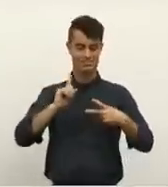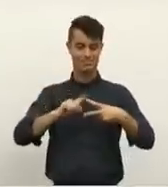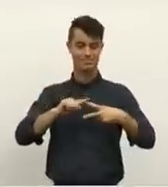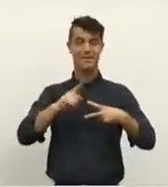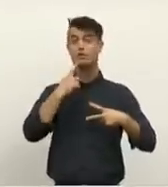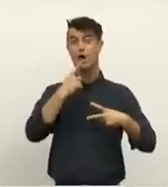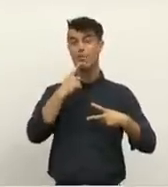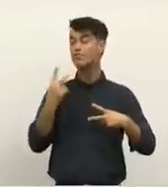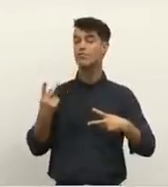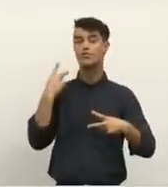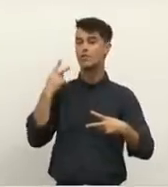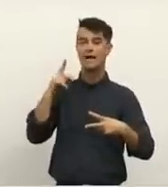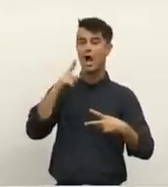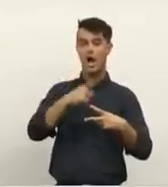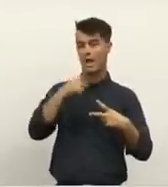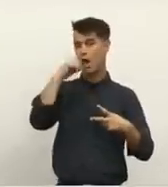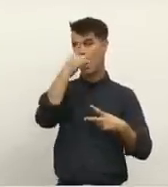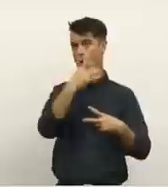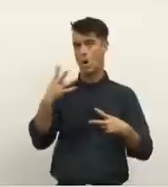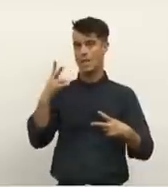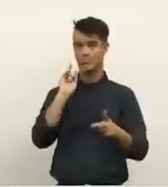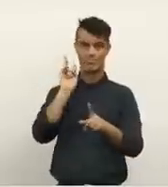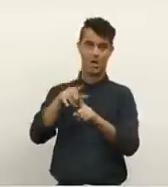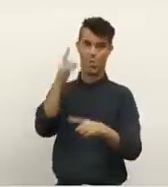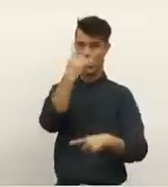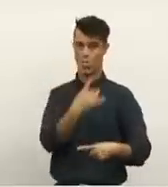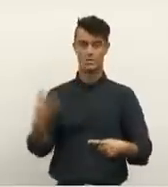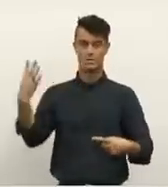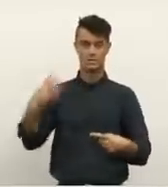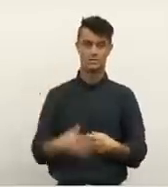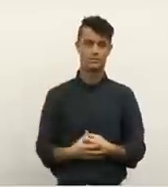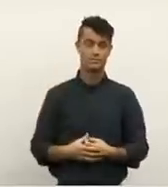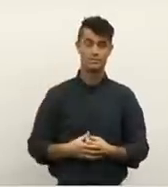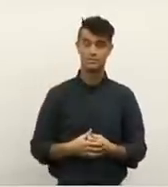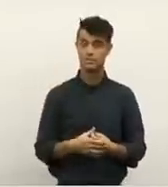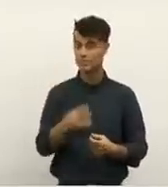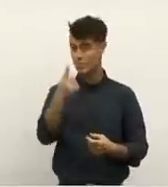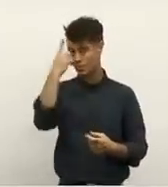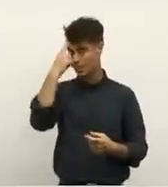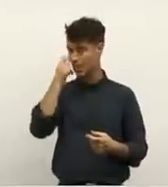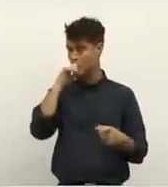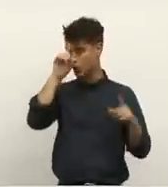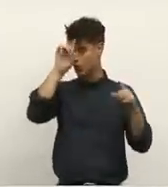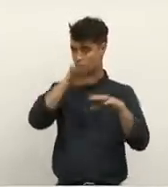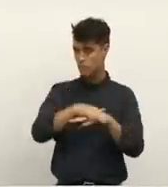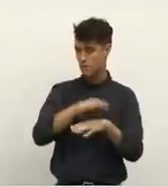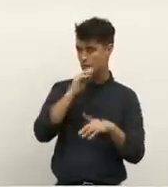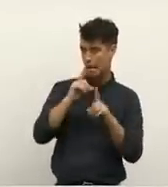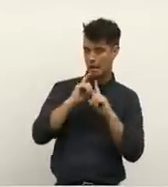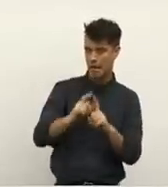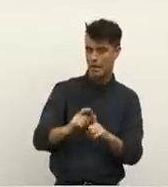So sometimes people find themselves going back to the very start of the process. If you think that that's going to be a bit confusing and challenging for you,